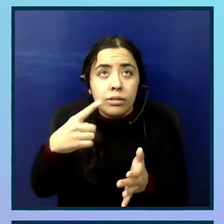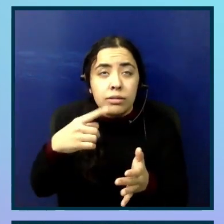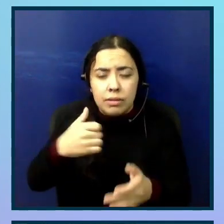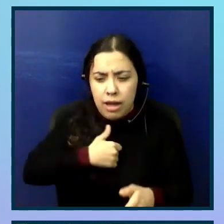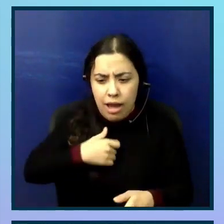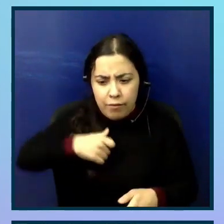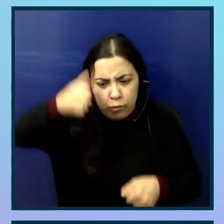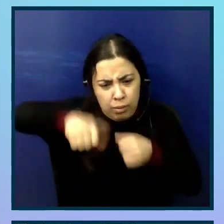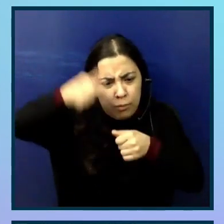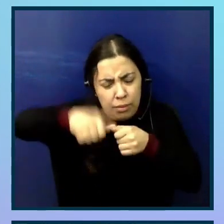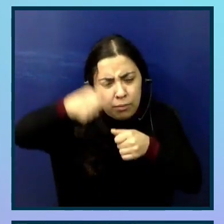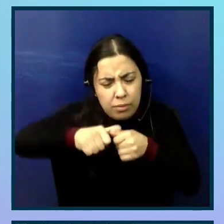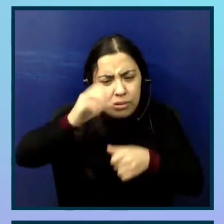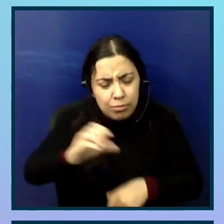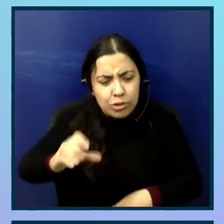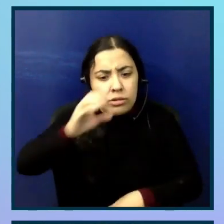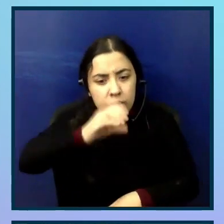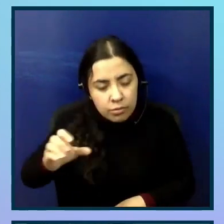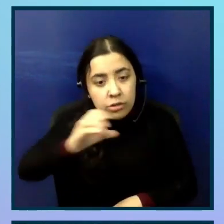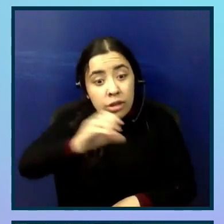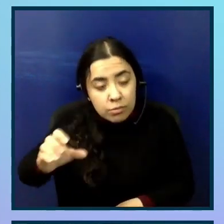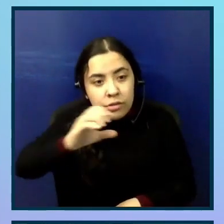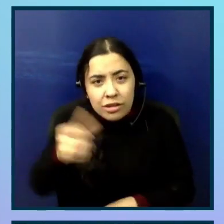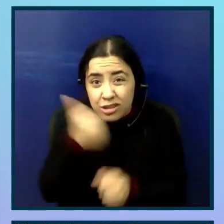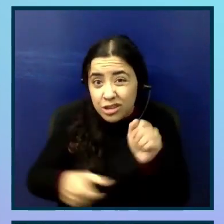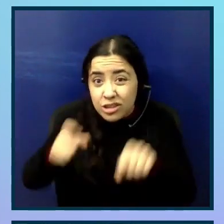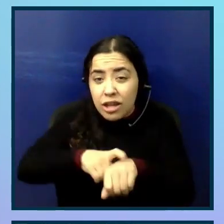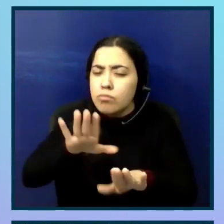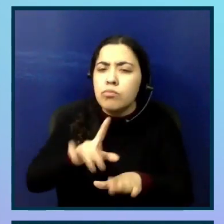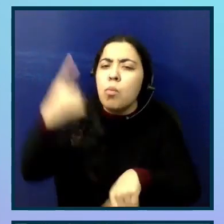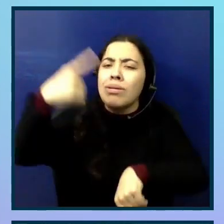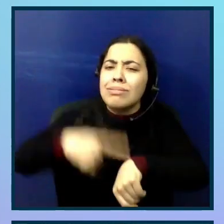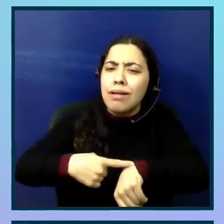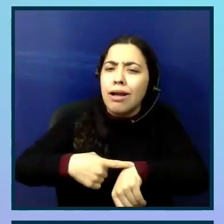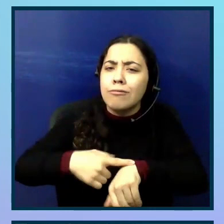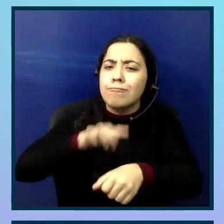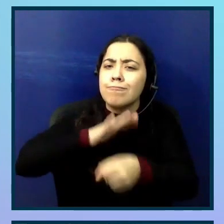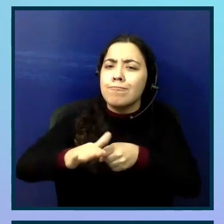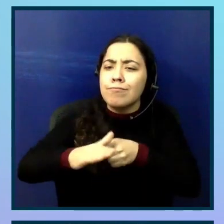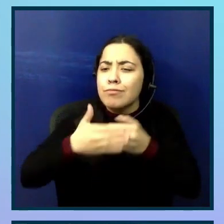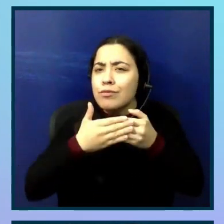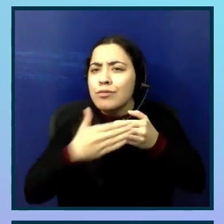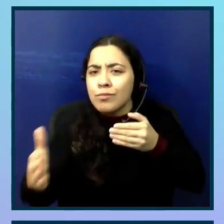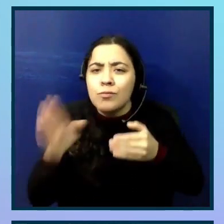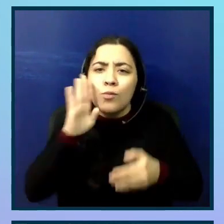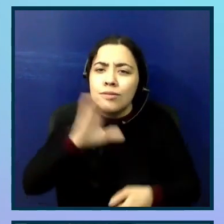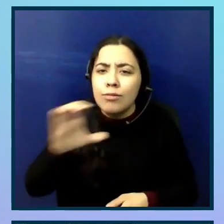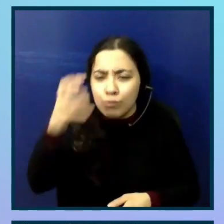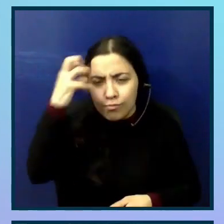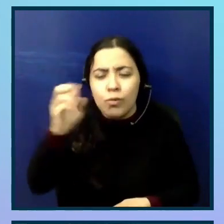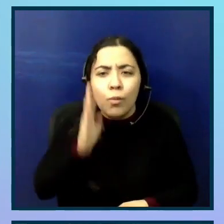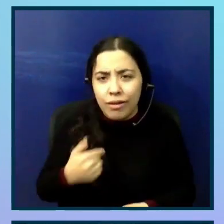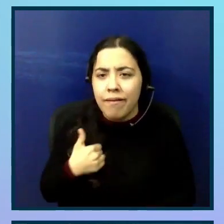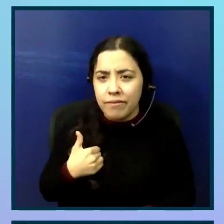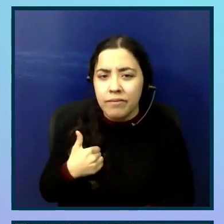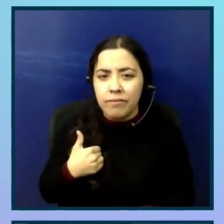and keep having to change it every single time. This is great. We're glad we started here. However, we know and understand